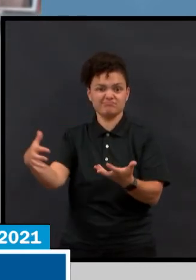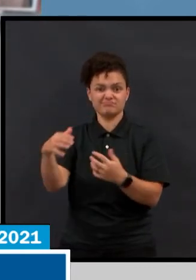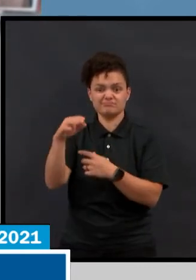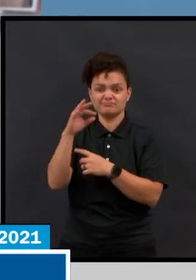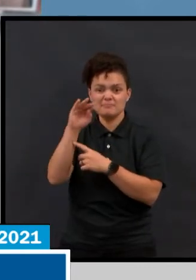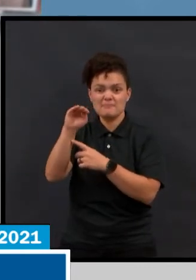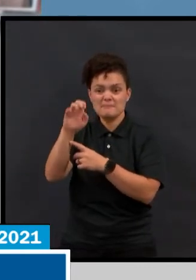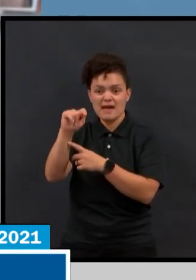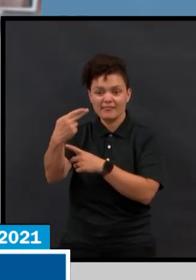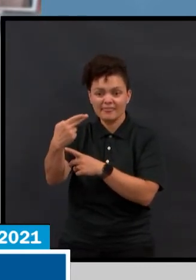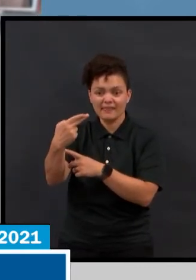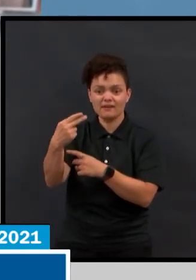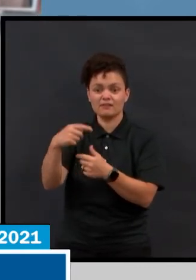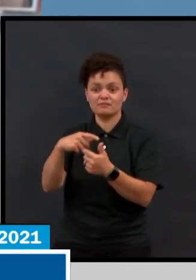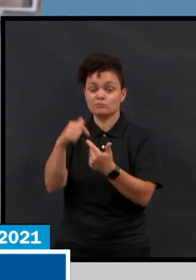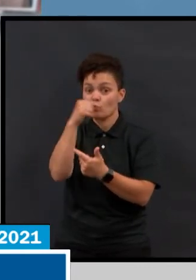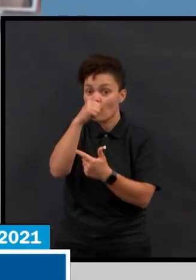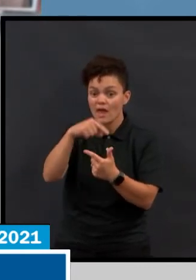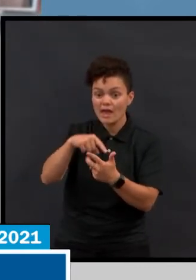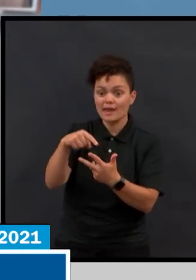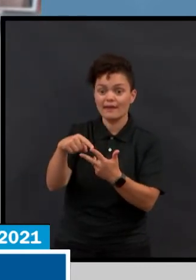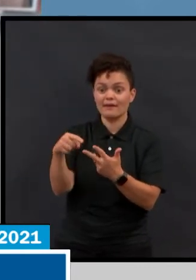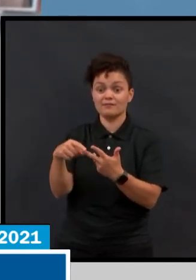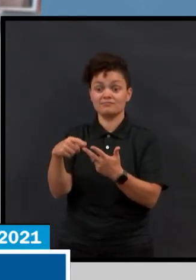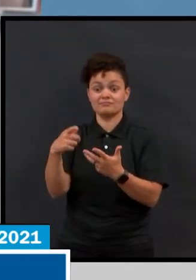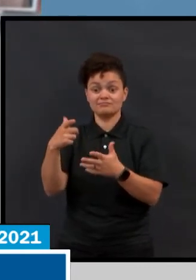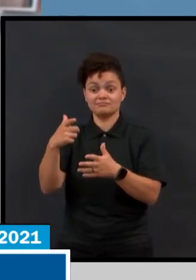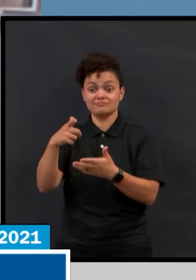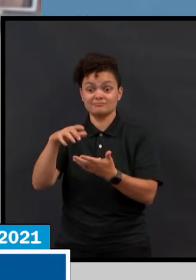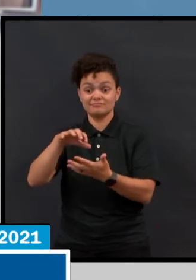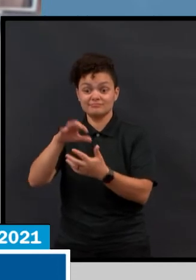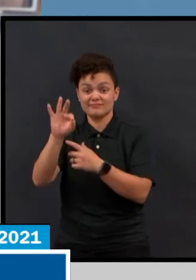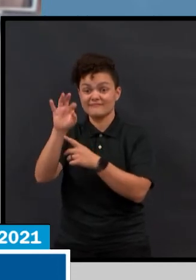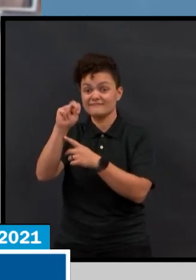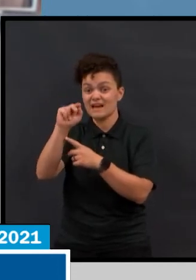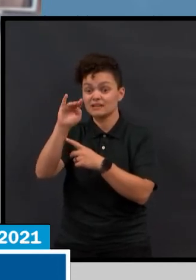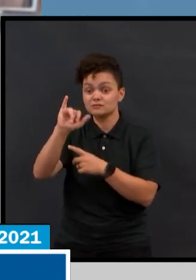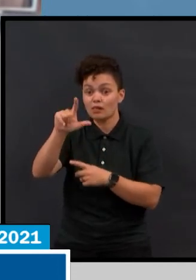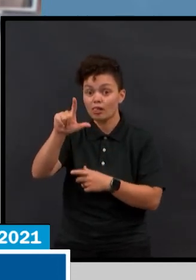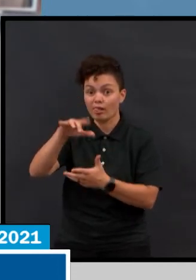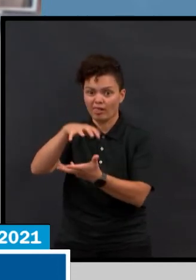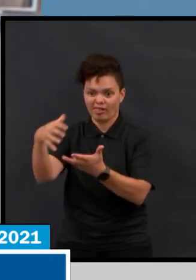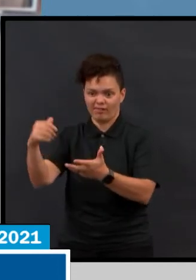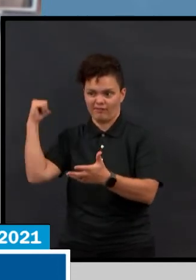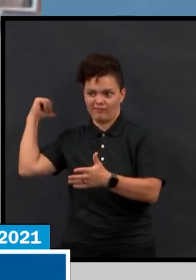pills of fentanyl and all of these drugs amounted to a street value of over 2 million